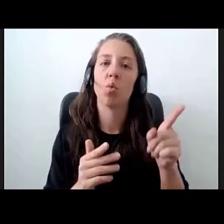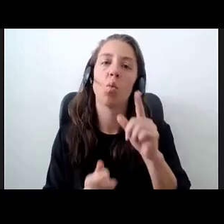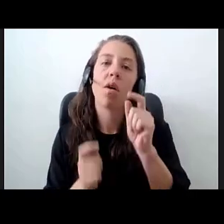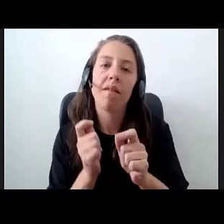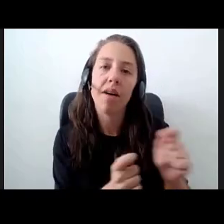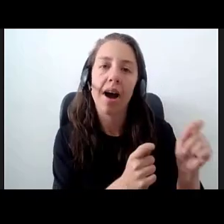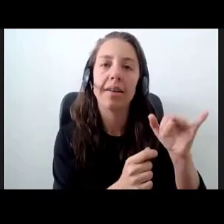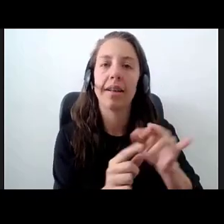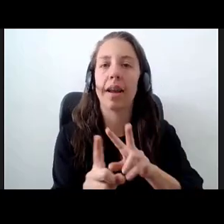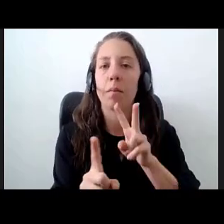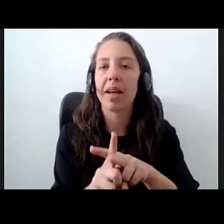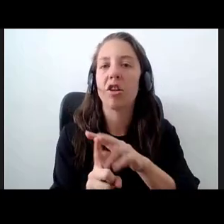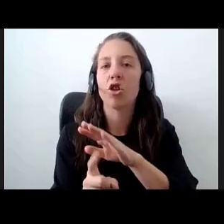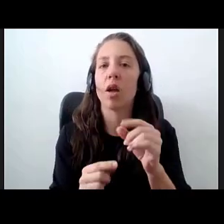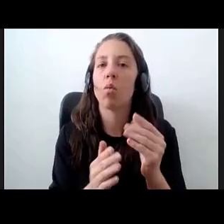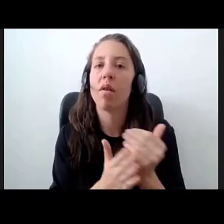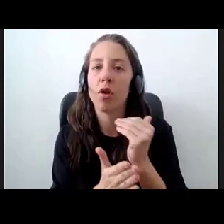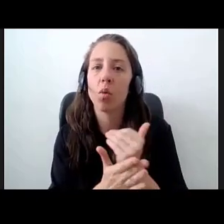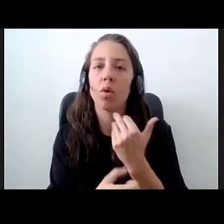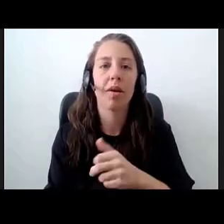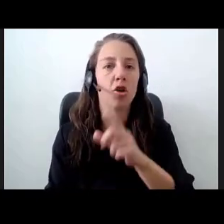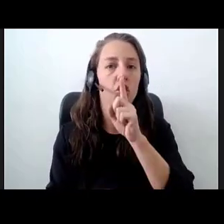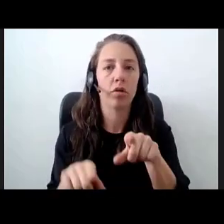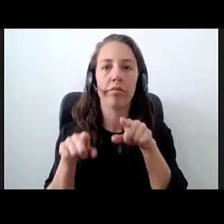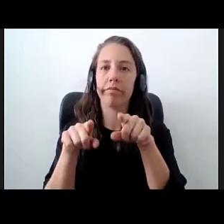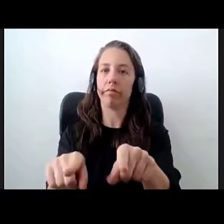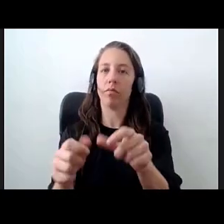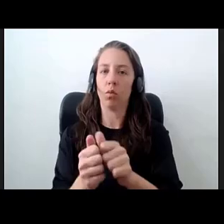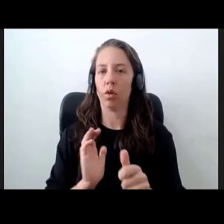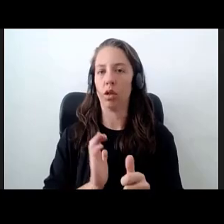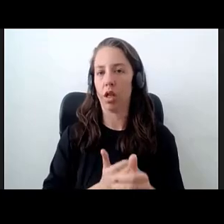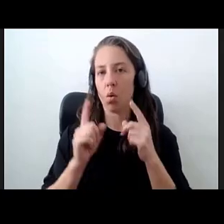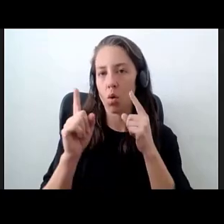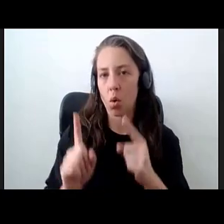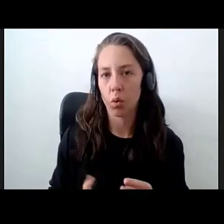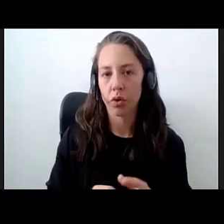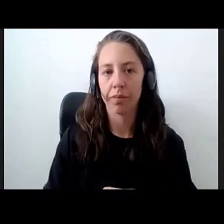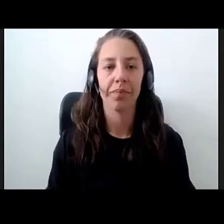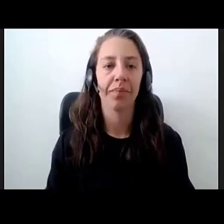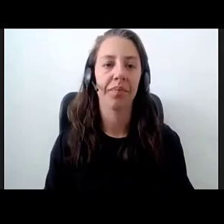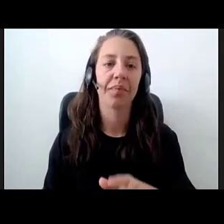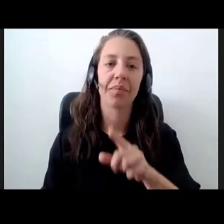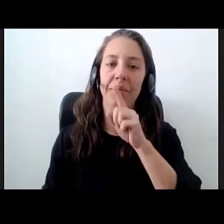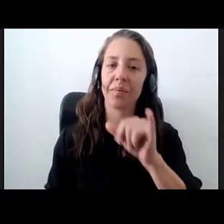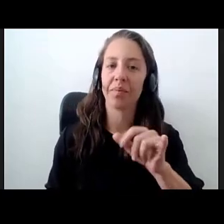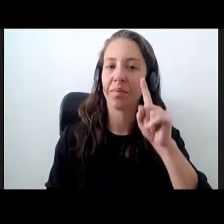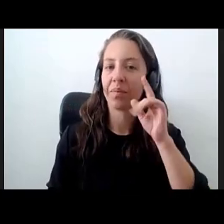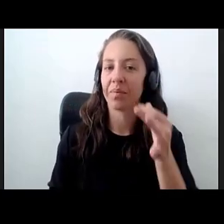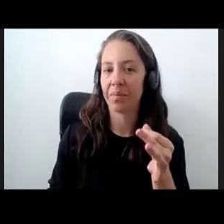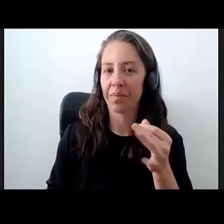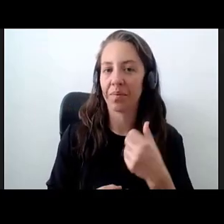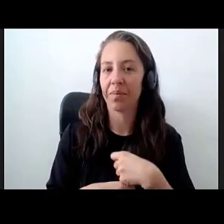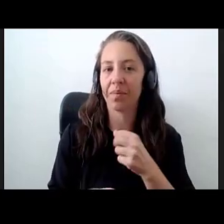to ensure they are aligned with our goals. Cynthia Dwyer I'm sure the decision making, and implementation process